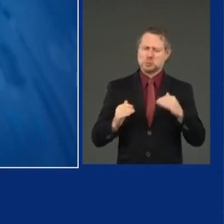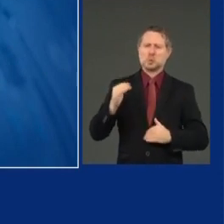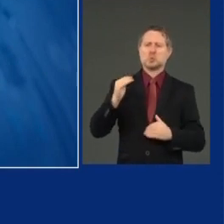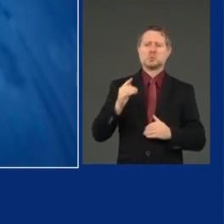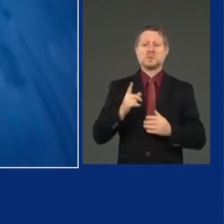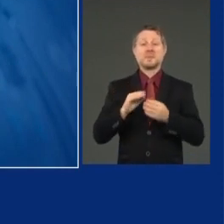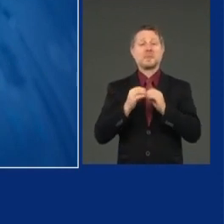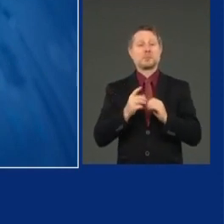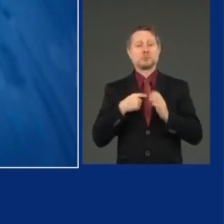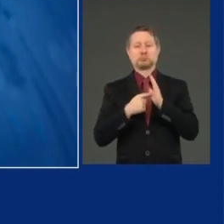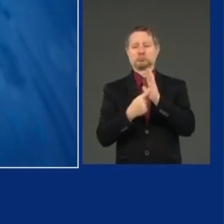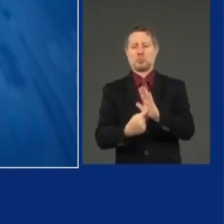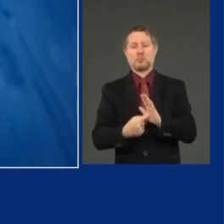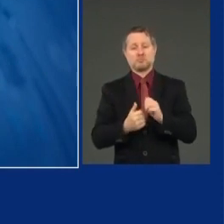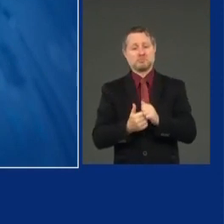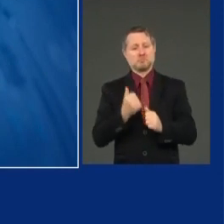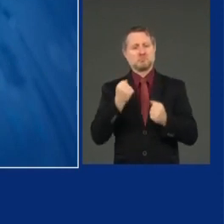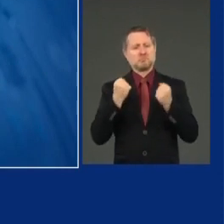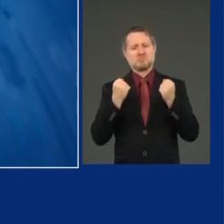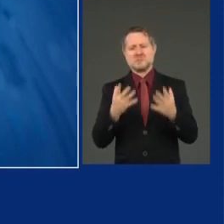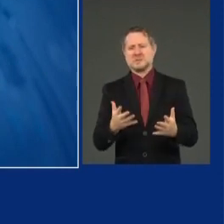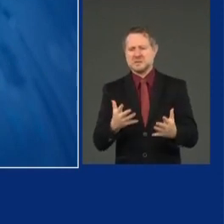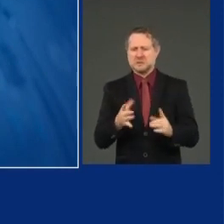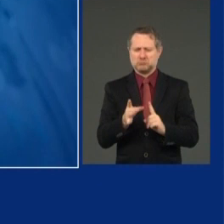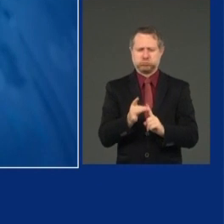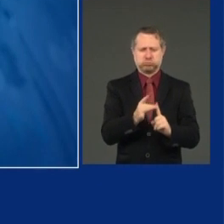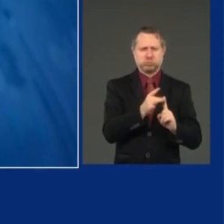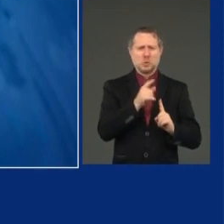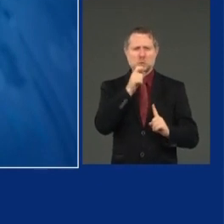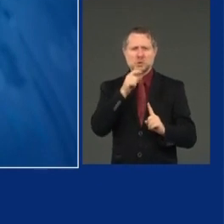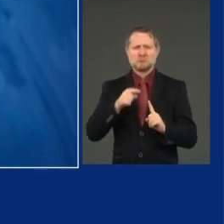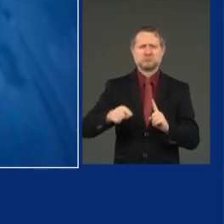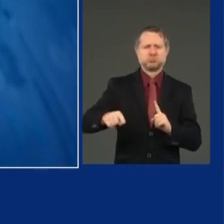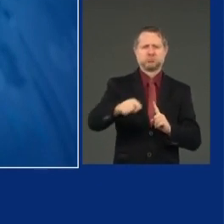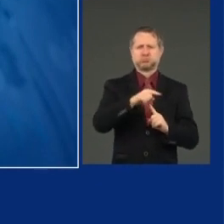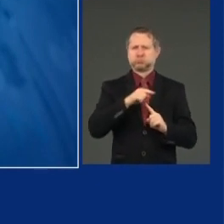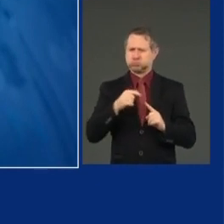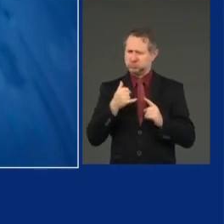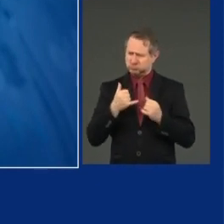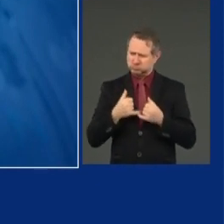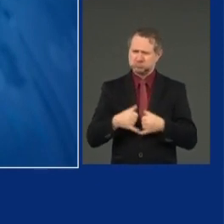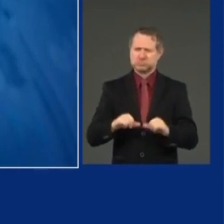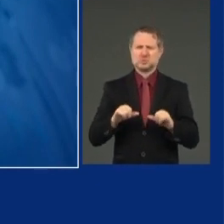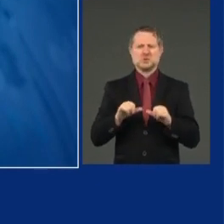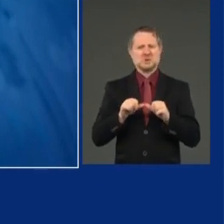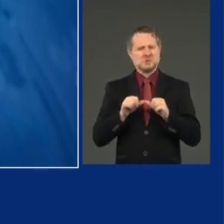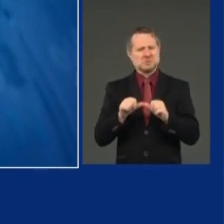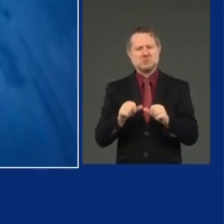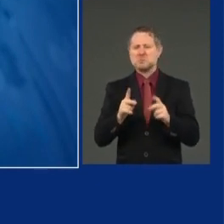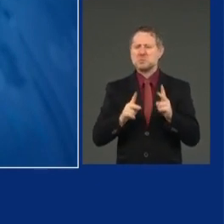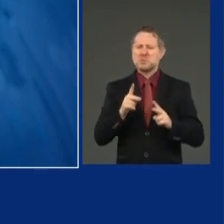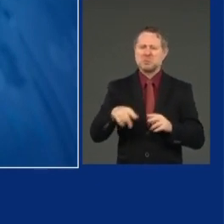JUST TO GIVE YOU AN IDEA.